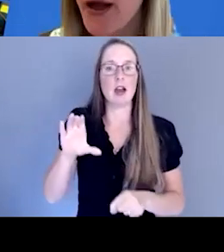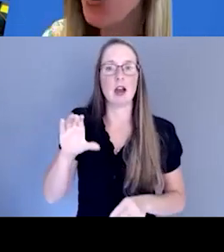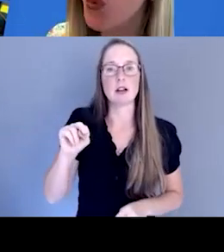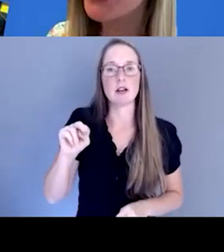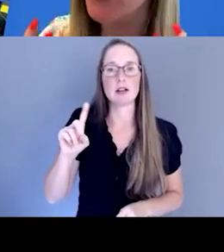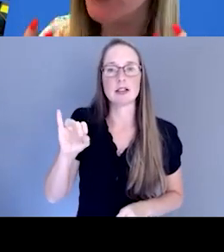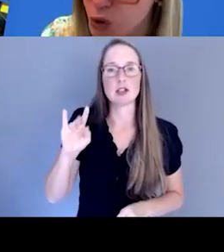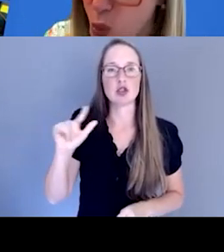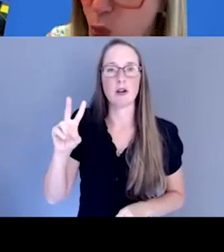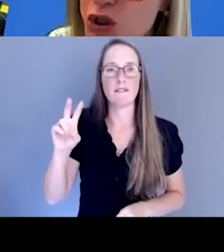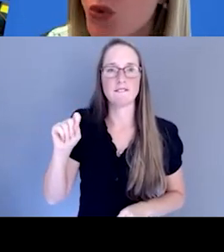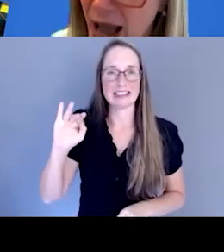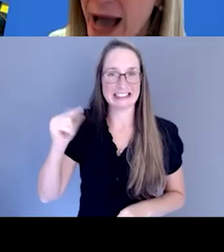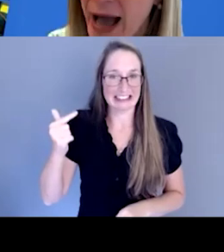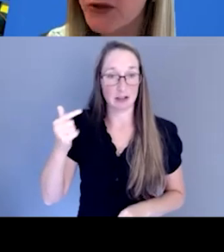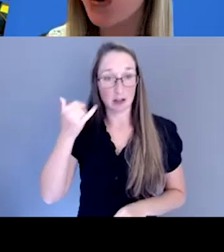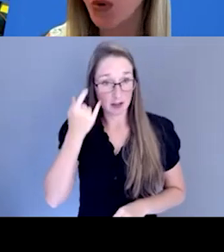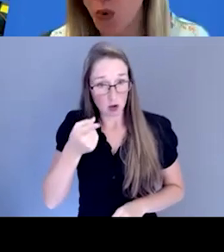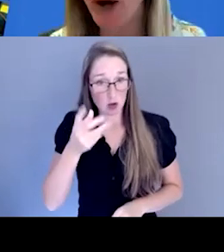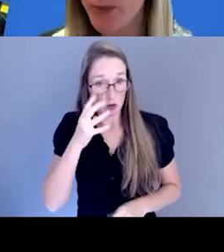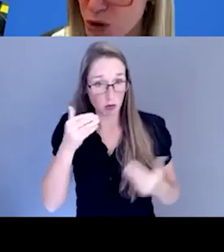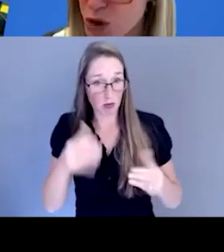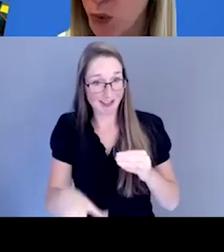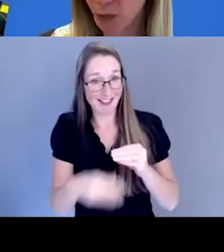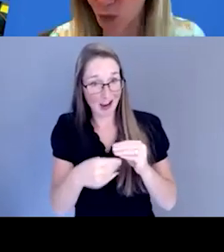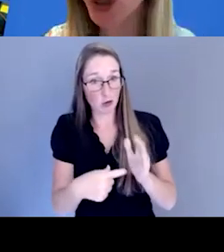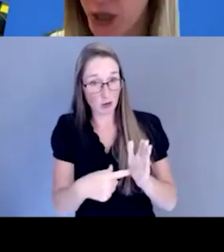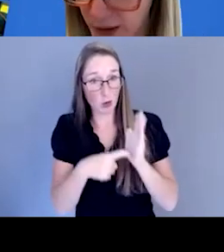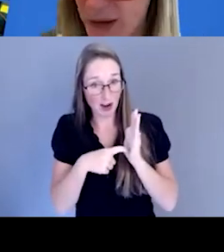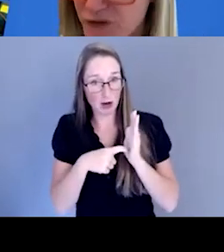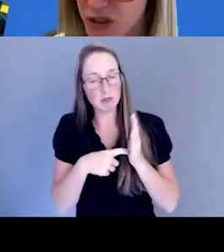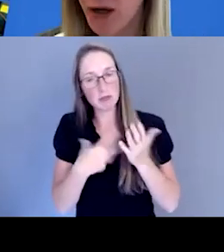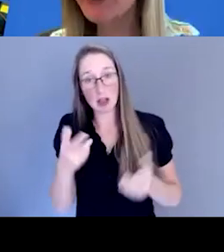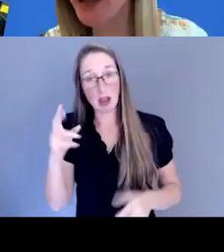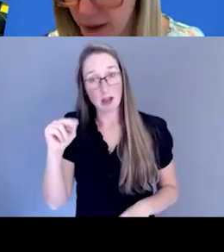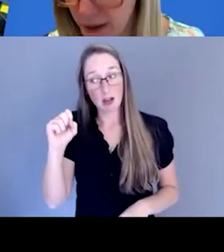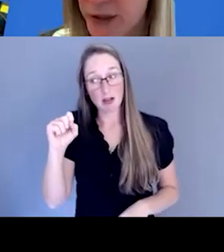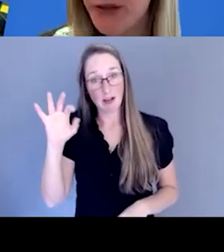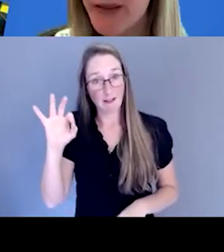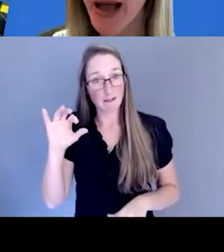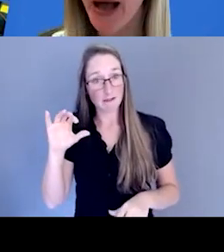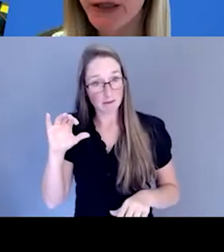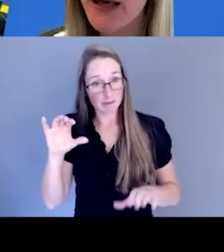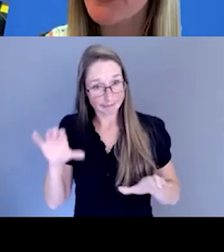which if you're going to add requirements to it, which NSF does and has in the past,